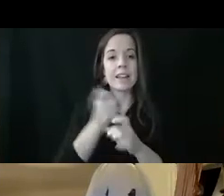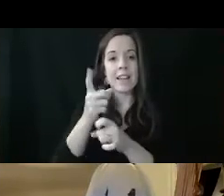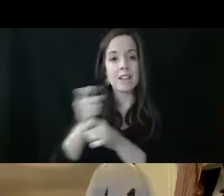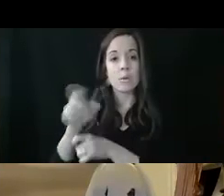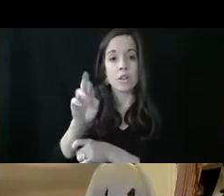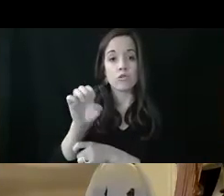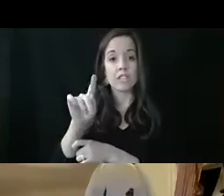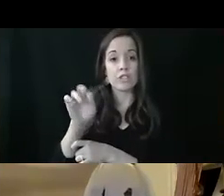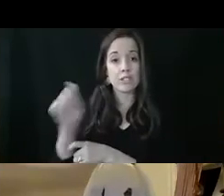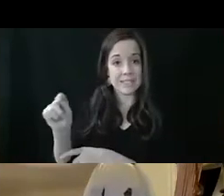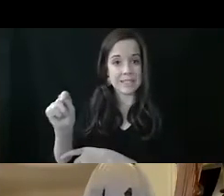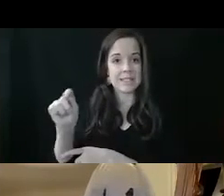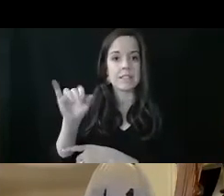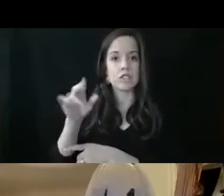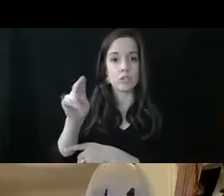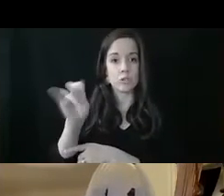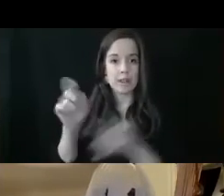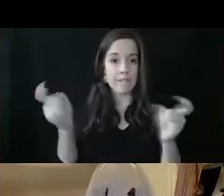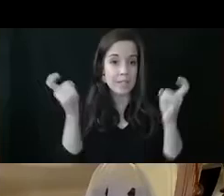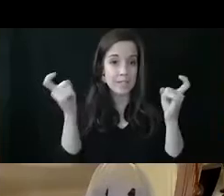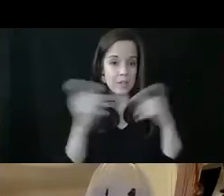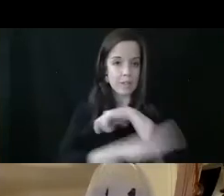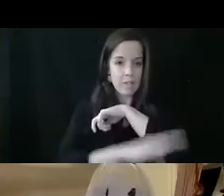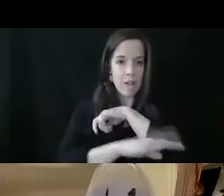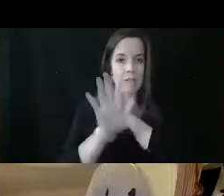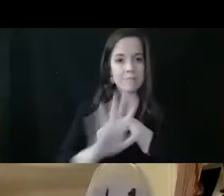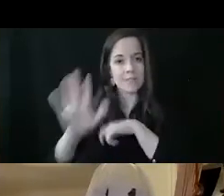in June, and a festival in the fall, usually around Halloween. Hello! Here you are.